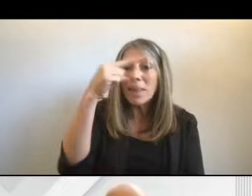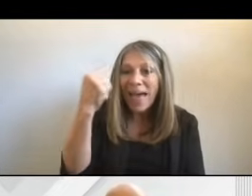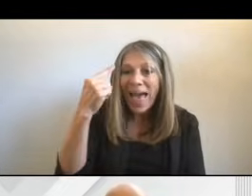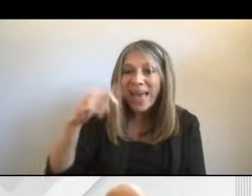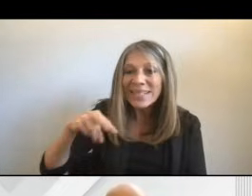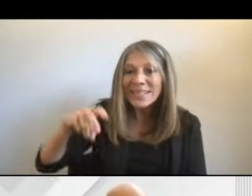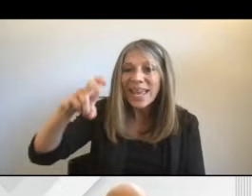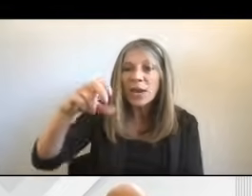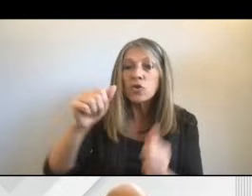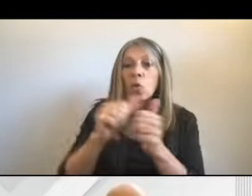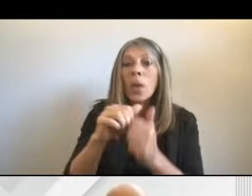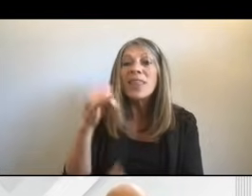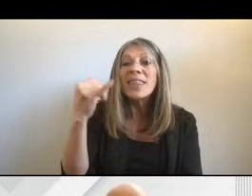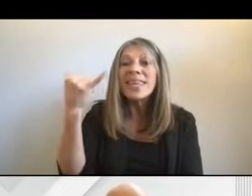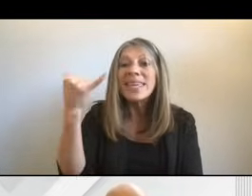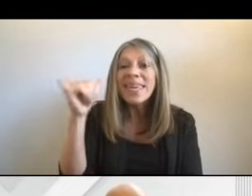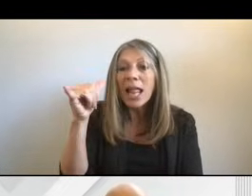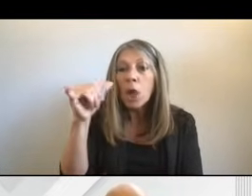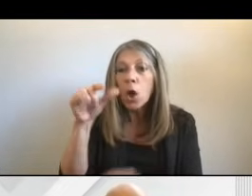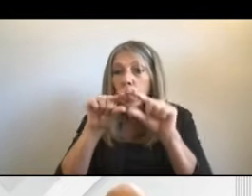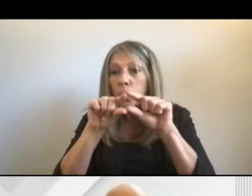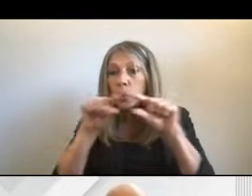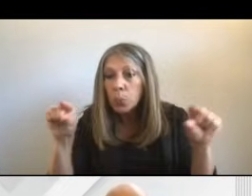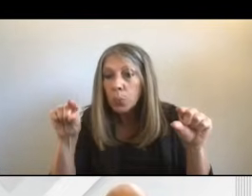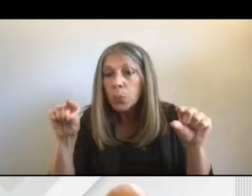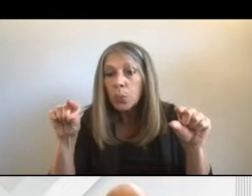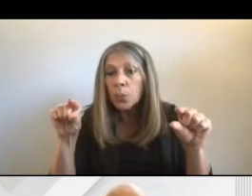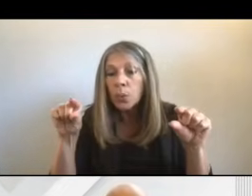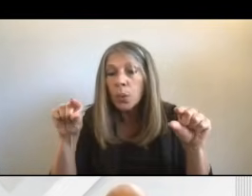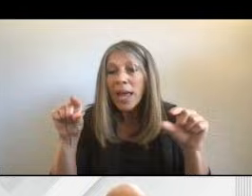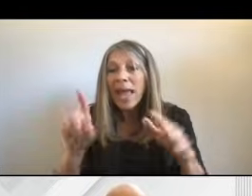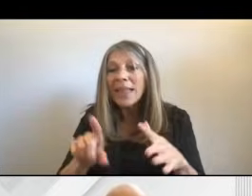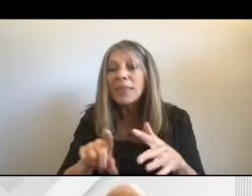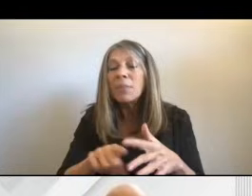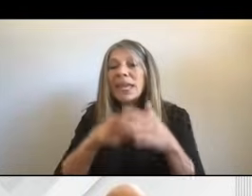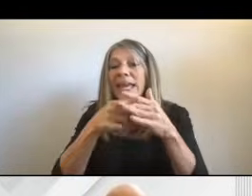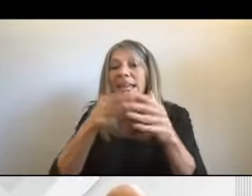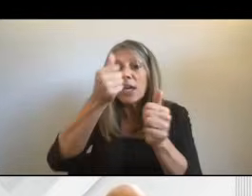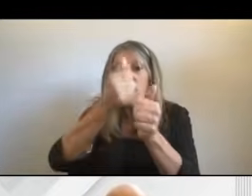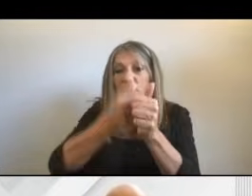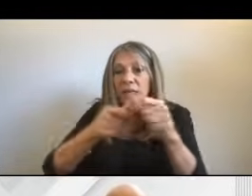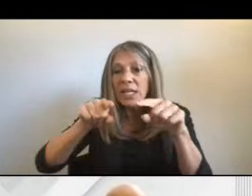a yellow tread marker at the beginning of each tread and at the top of each landing.